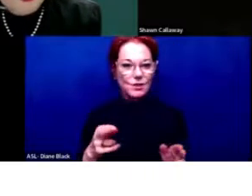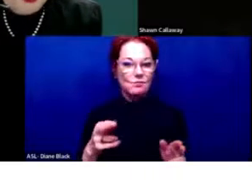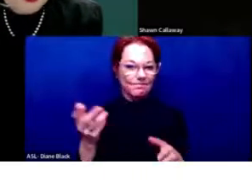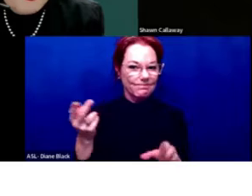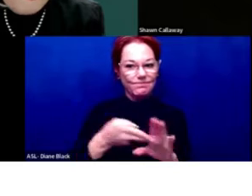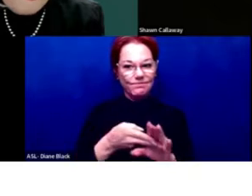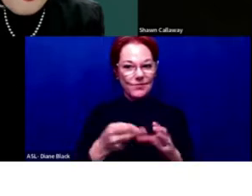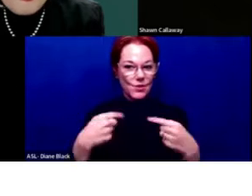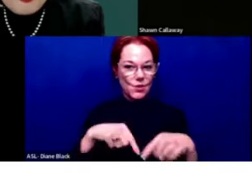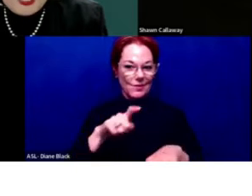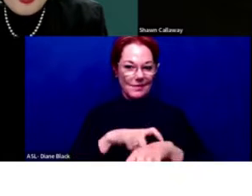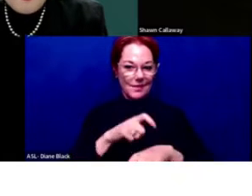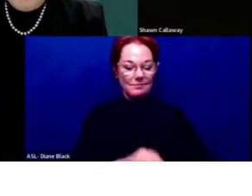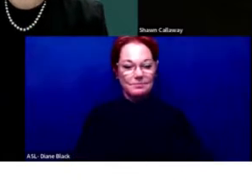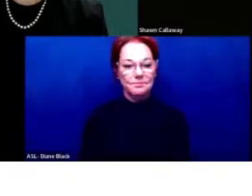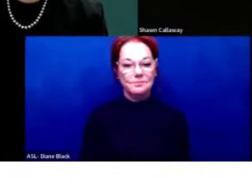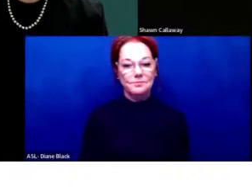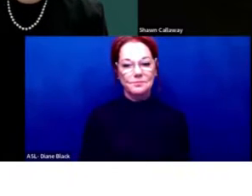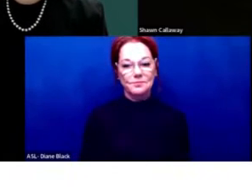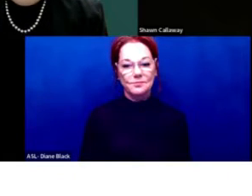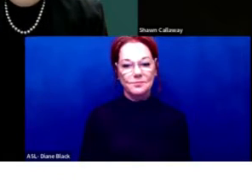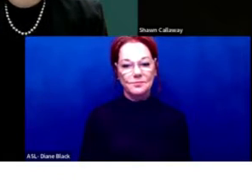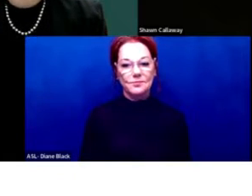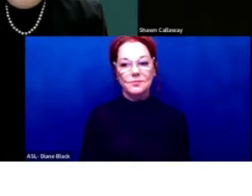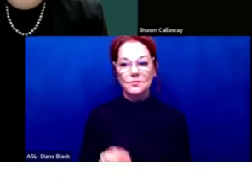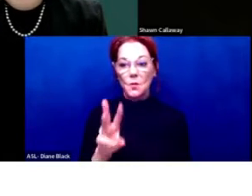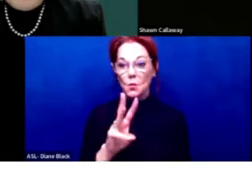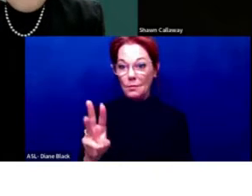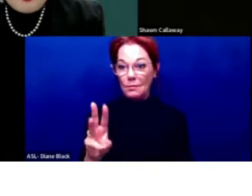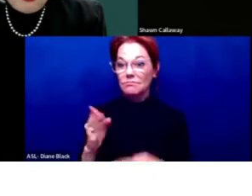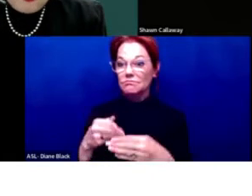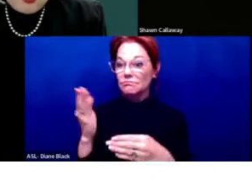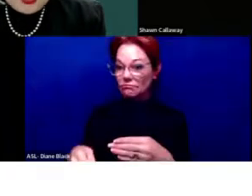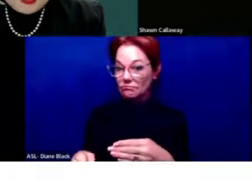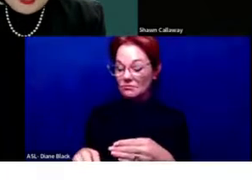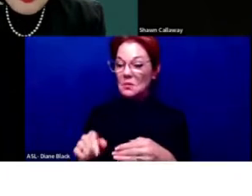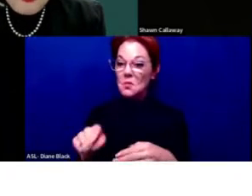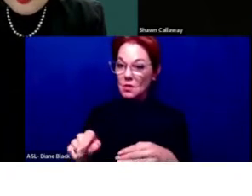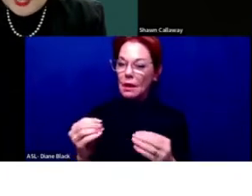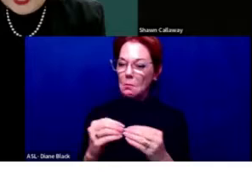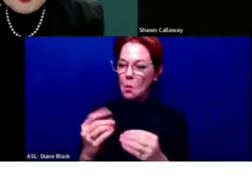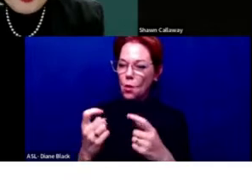please. After the webinar, you can, you can send follow up questions and feedback to